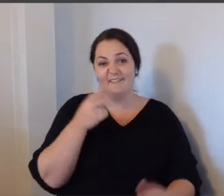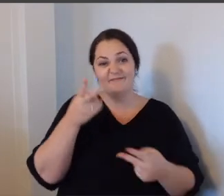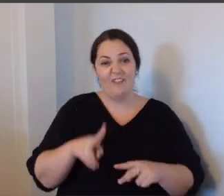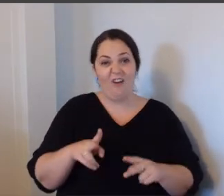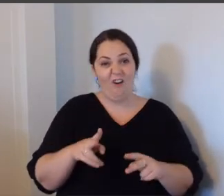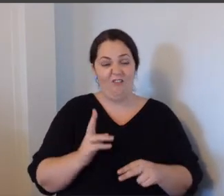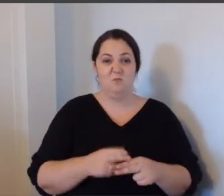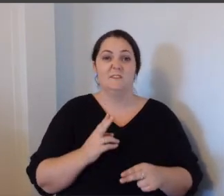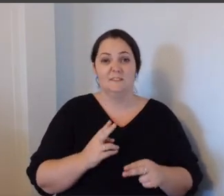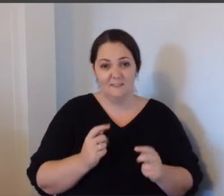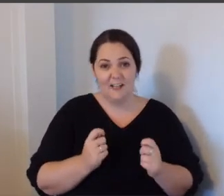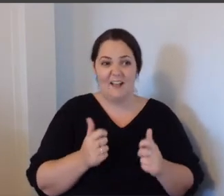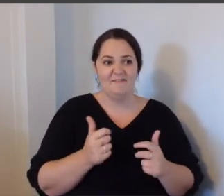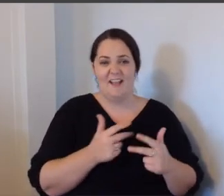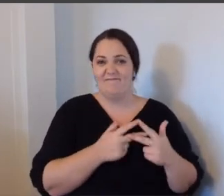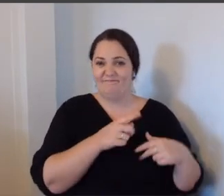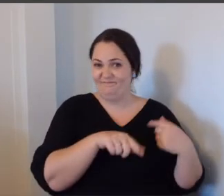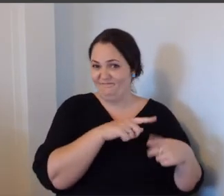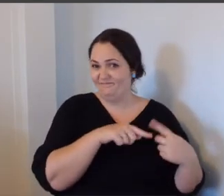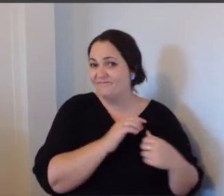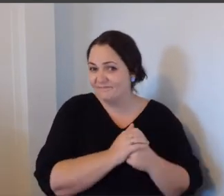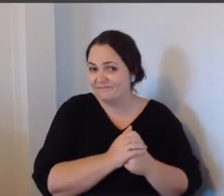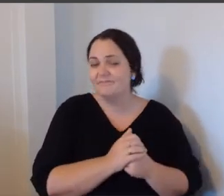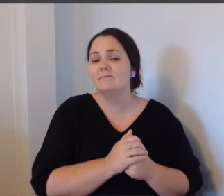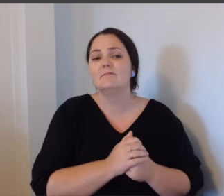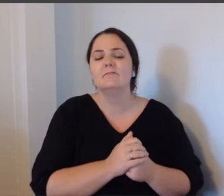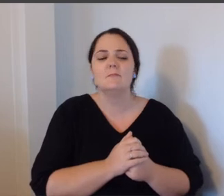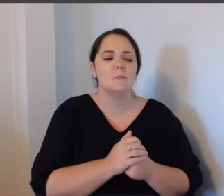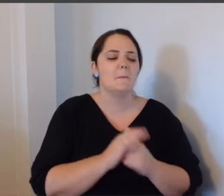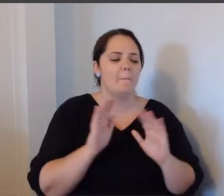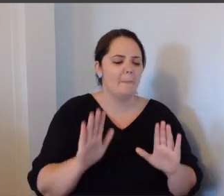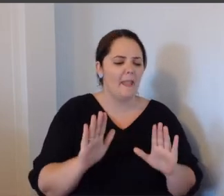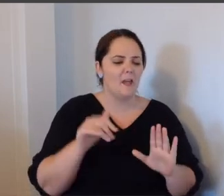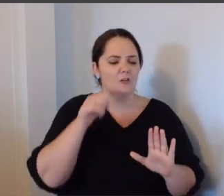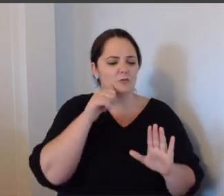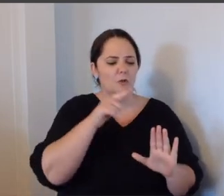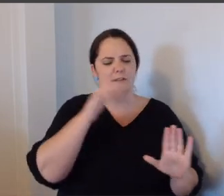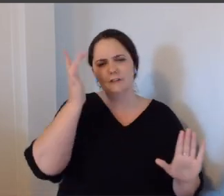really wanted to highlight how these founding myths of genius migrate through arts history